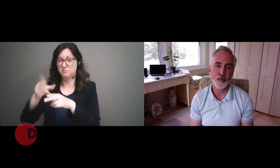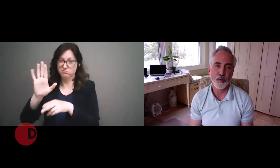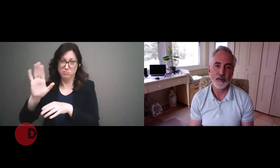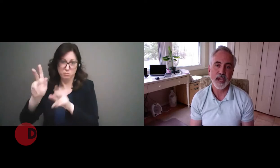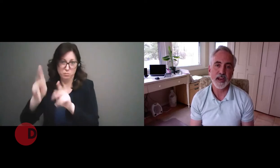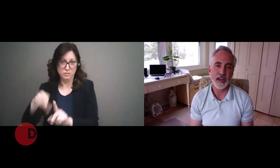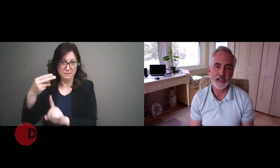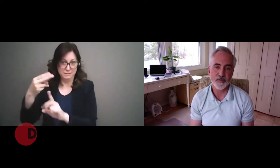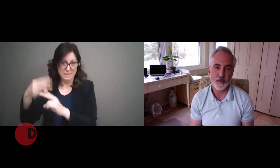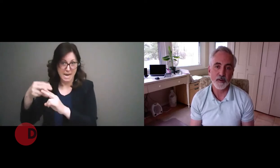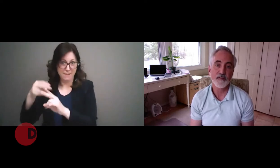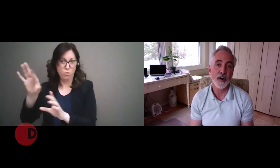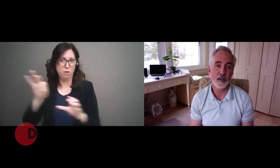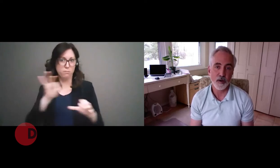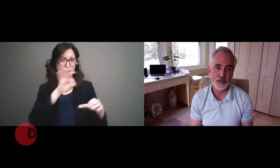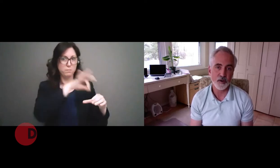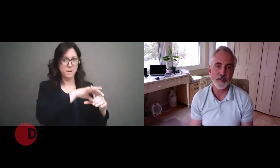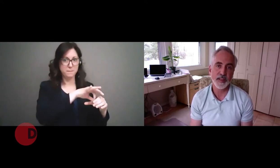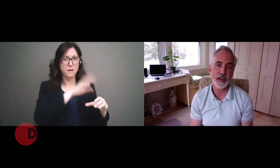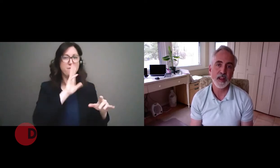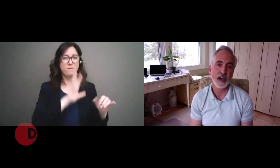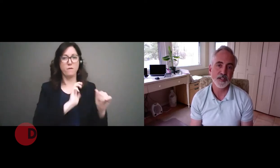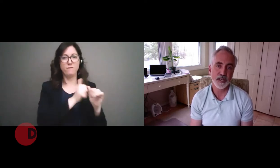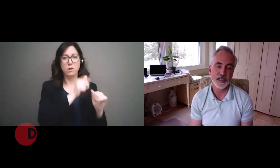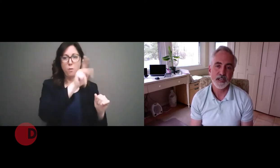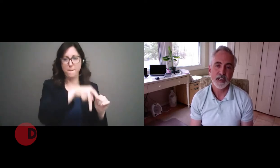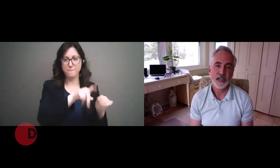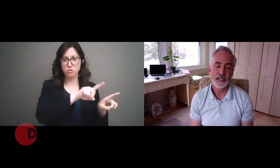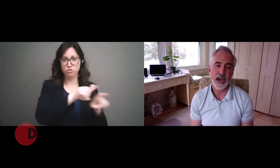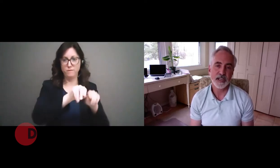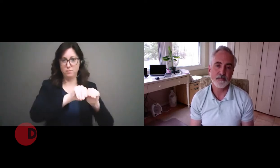which will ask more detailed questions.